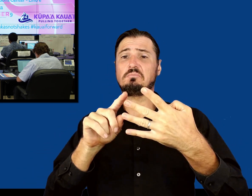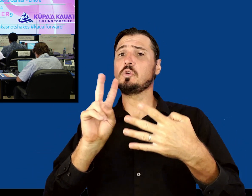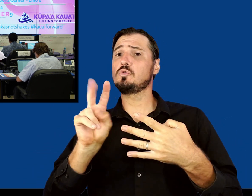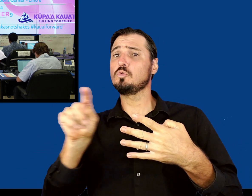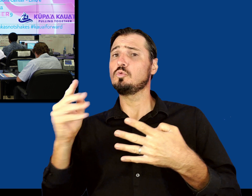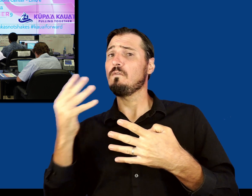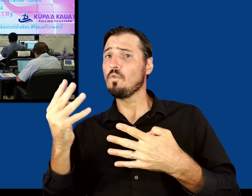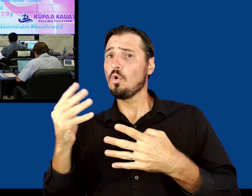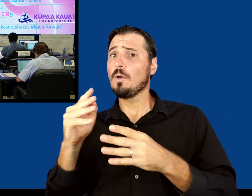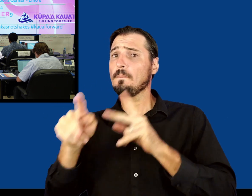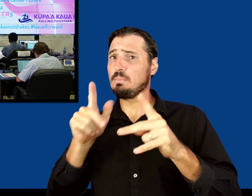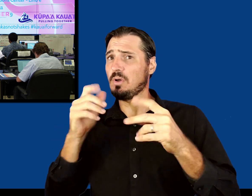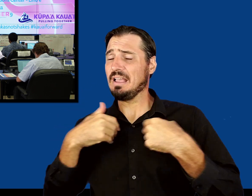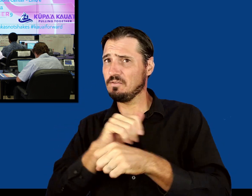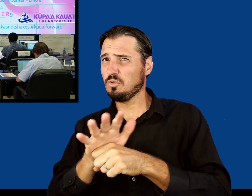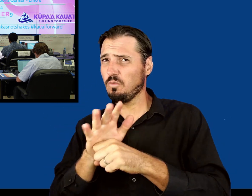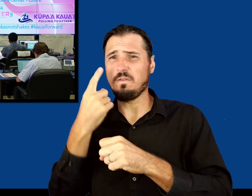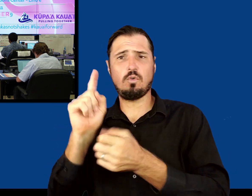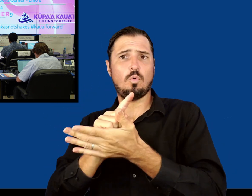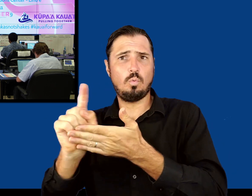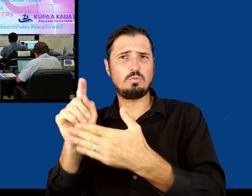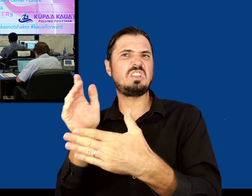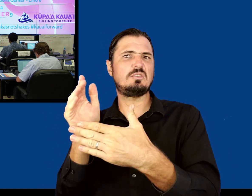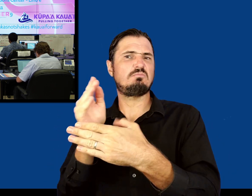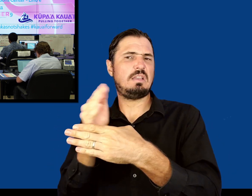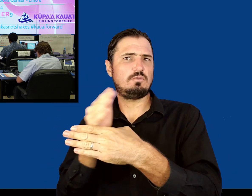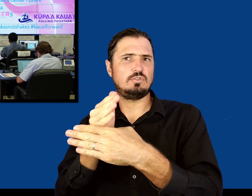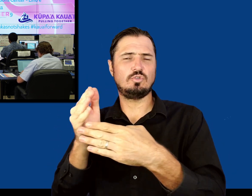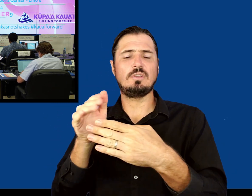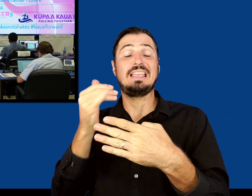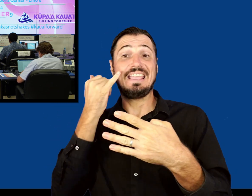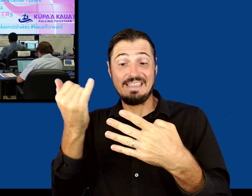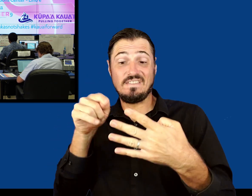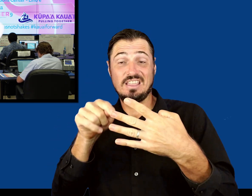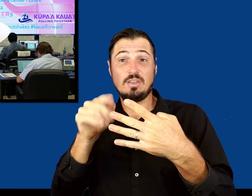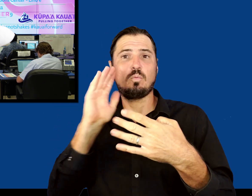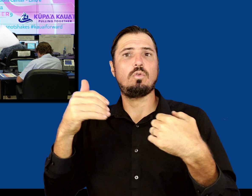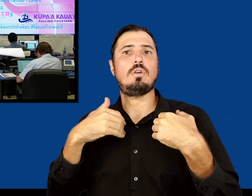cases, and includes tighter restrictions on gathering sizes for indoor and outdoor activities